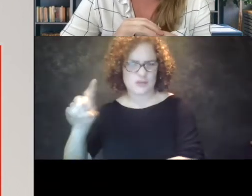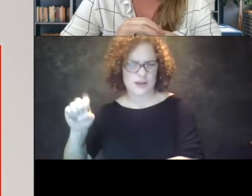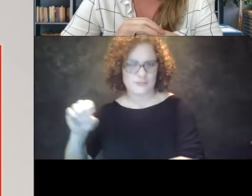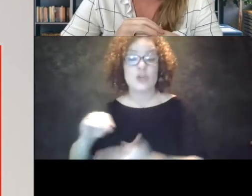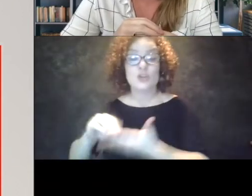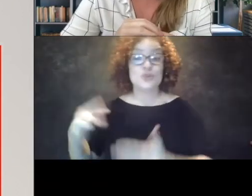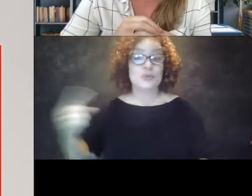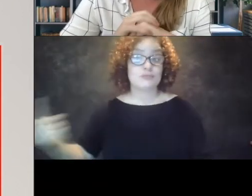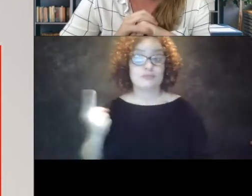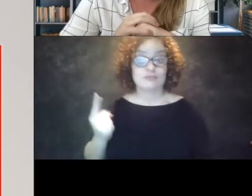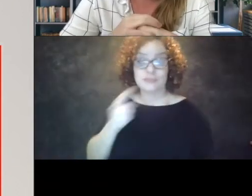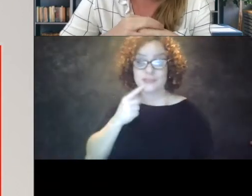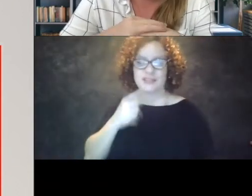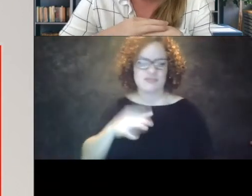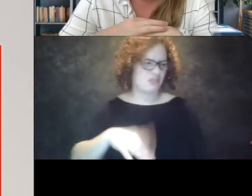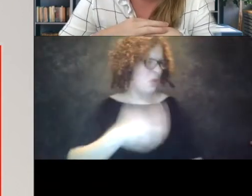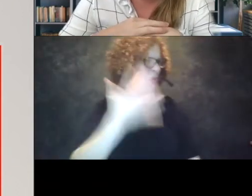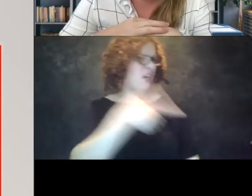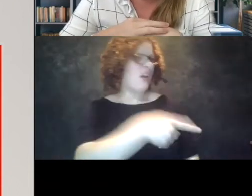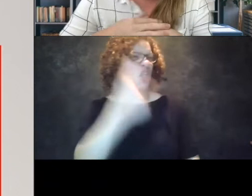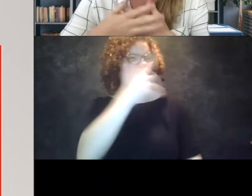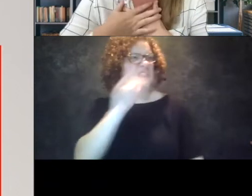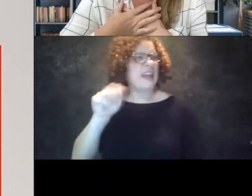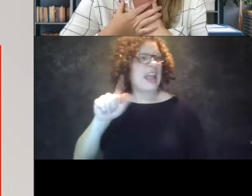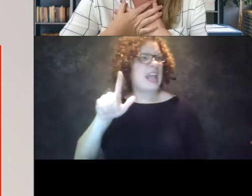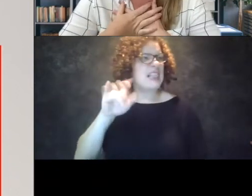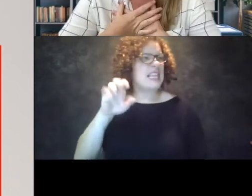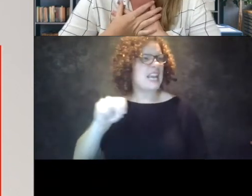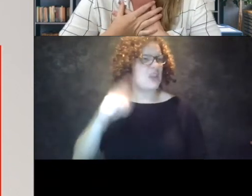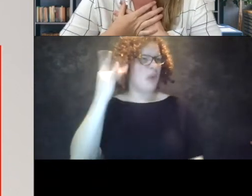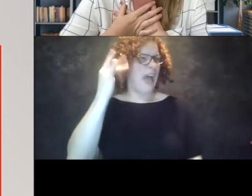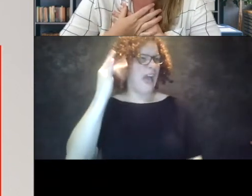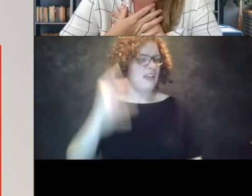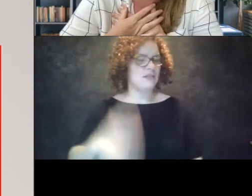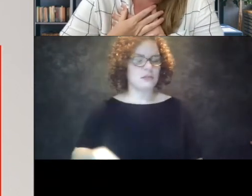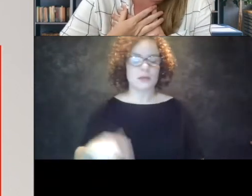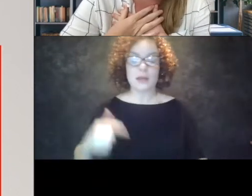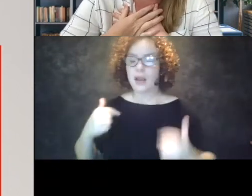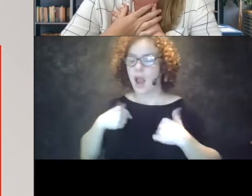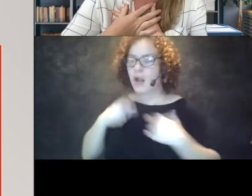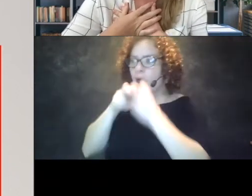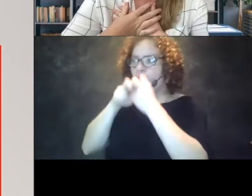say, “Why does he look like an alien?” And my and I was just so appalled by the question